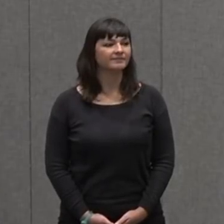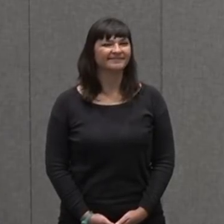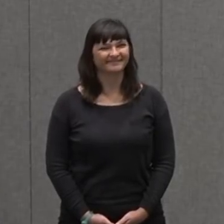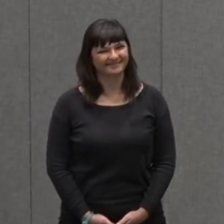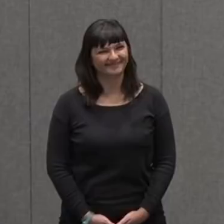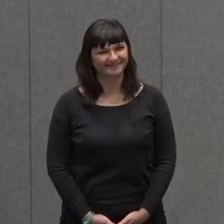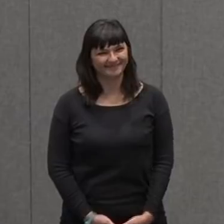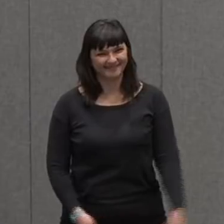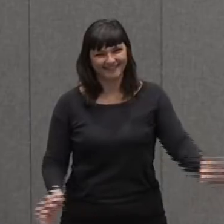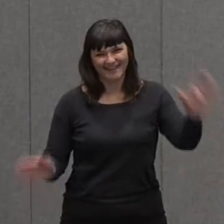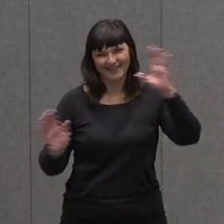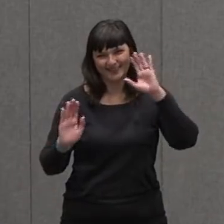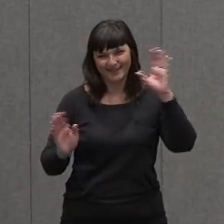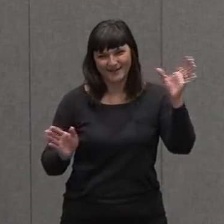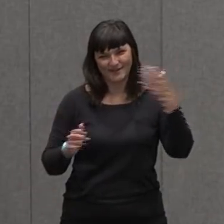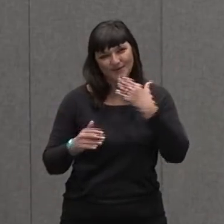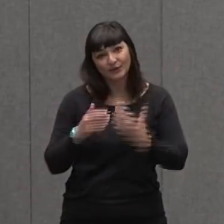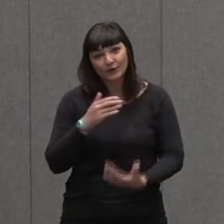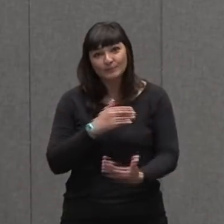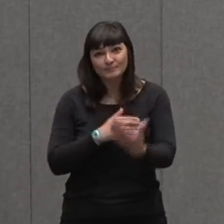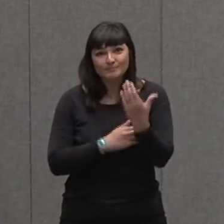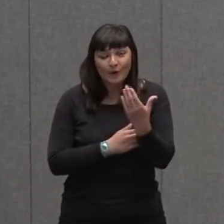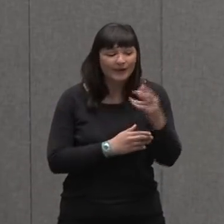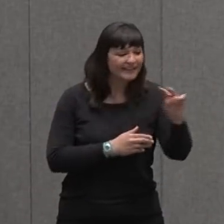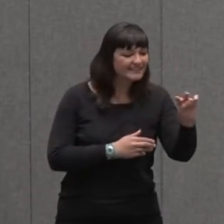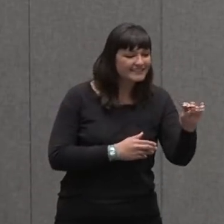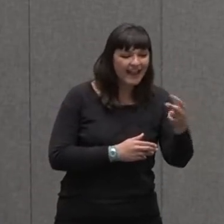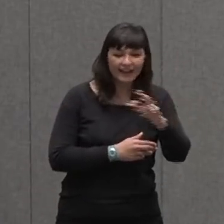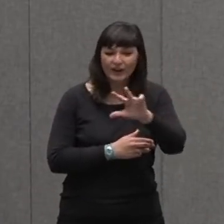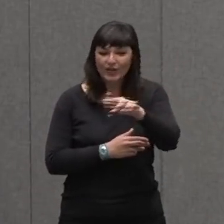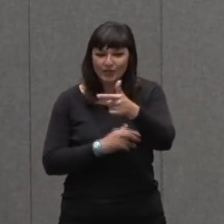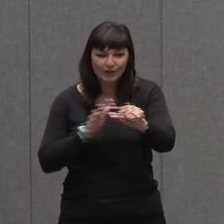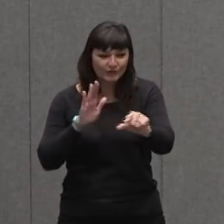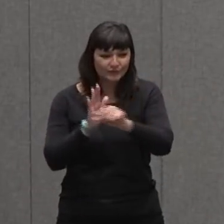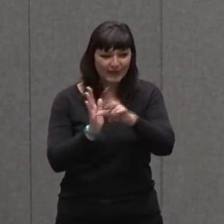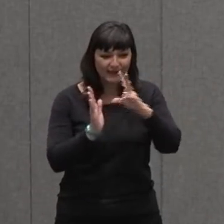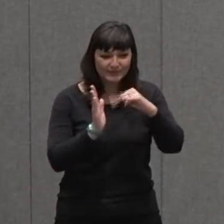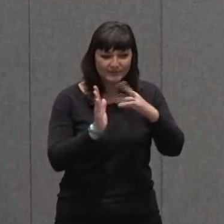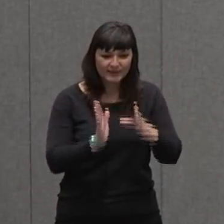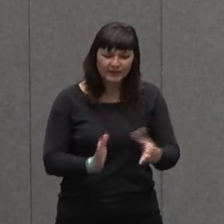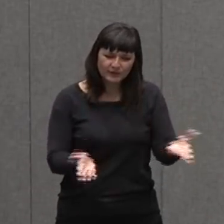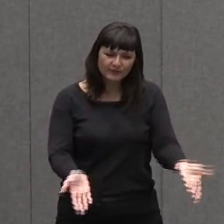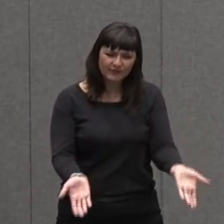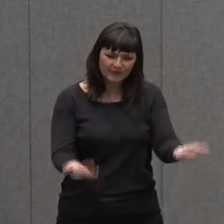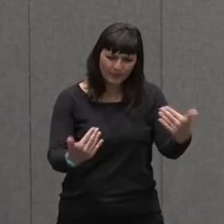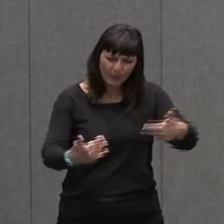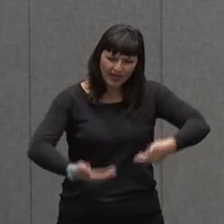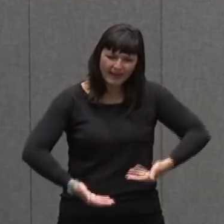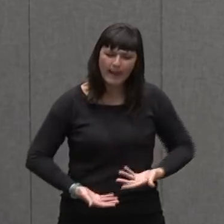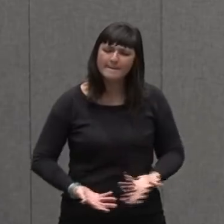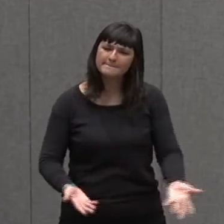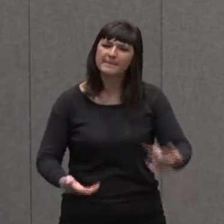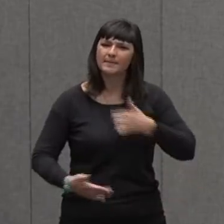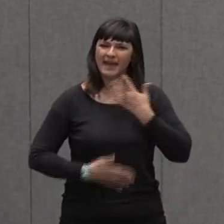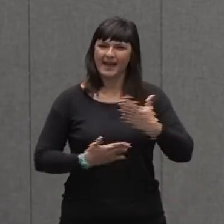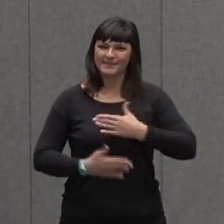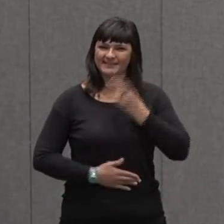Hello and good morning my second and third grade readers. I'm so happy to see you again here today for @Home with APS.